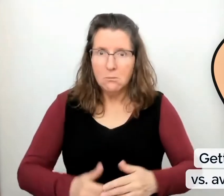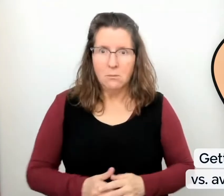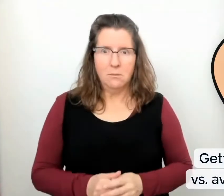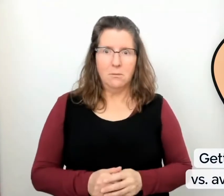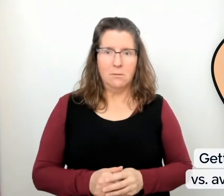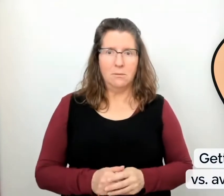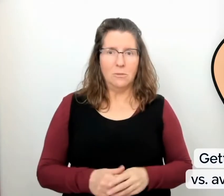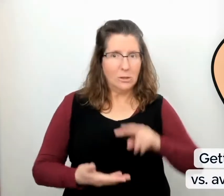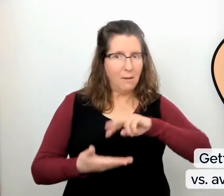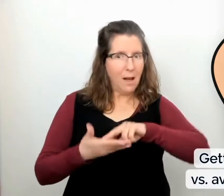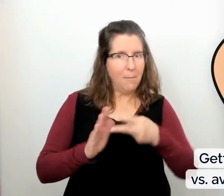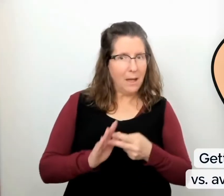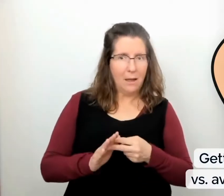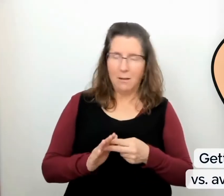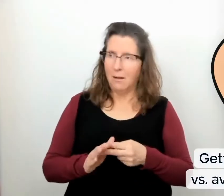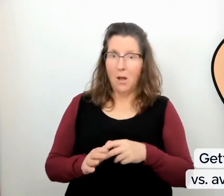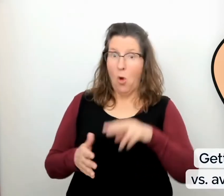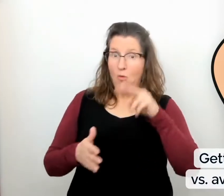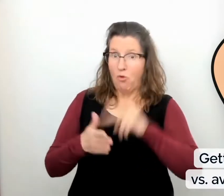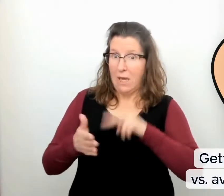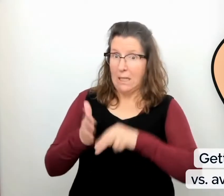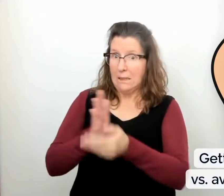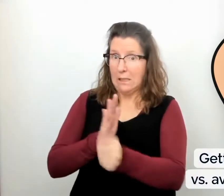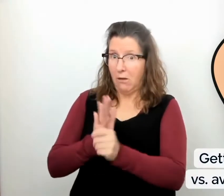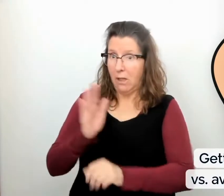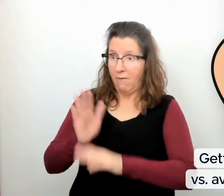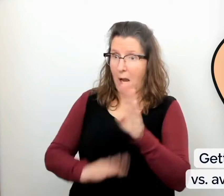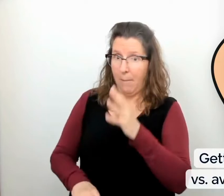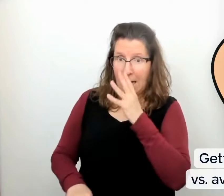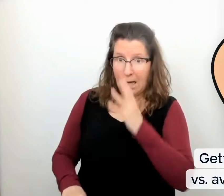They can keep up. So while they may be getting the information,